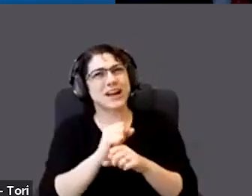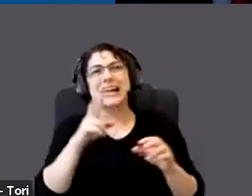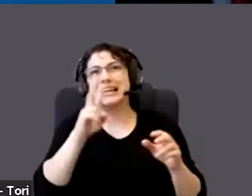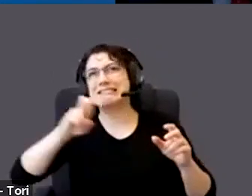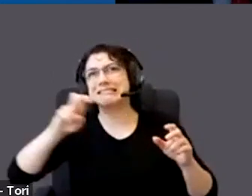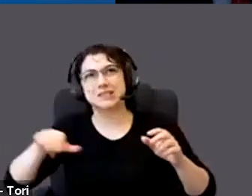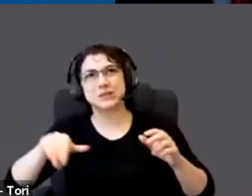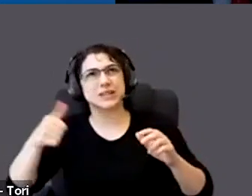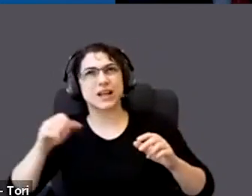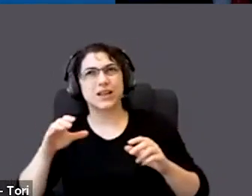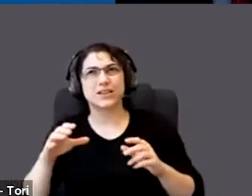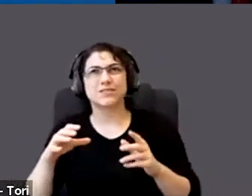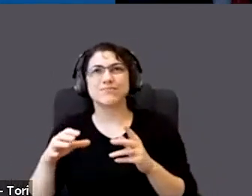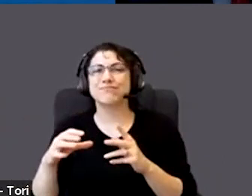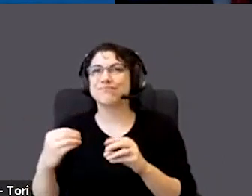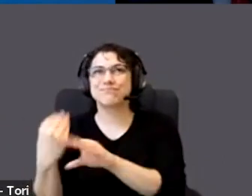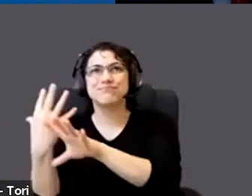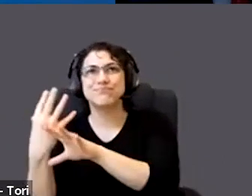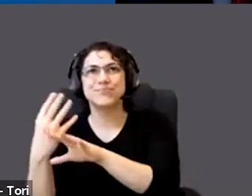I should -- and I don't know if this is fair to John.